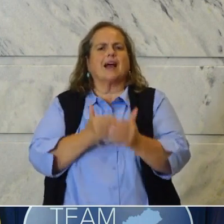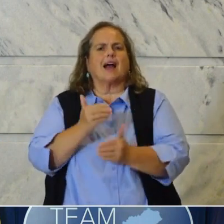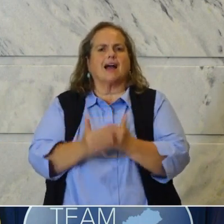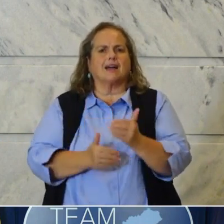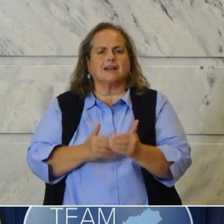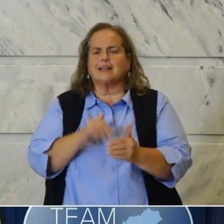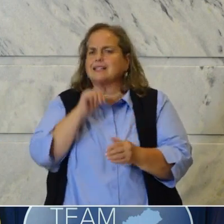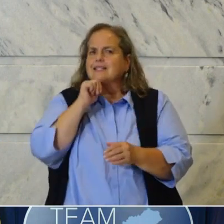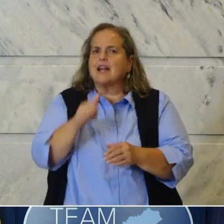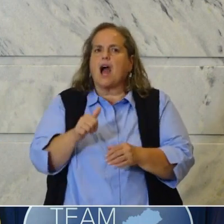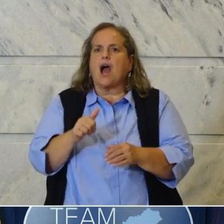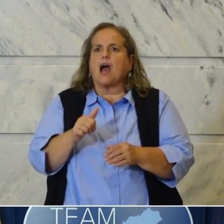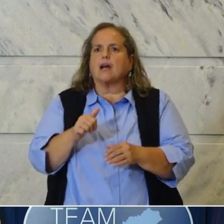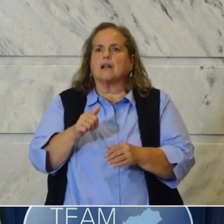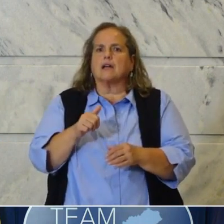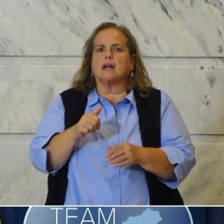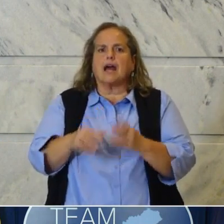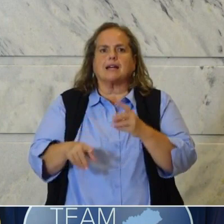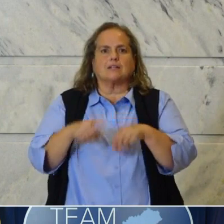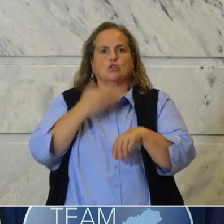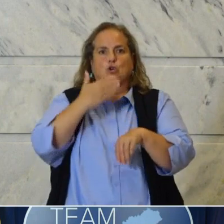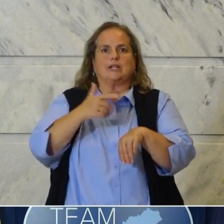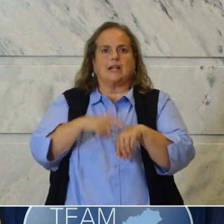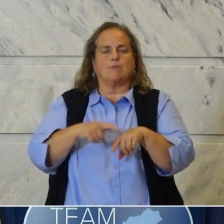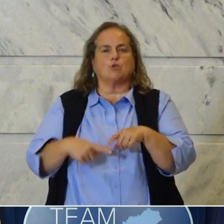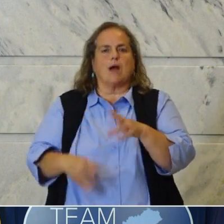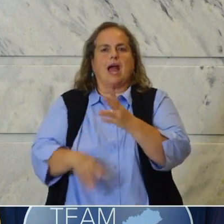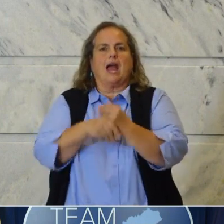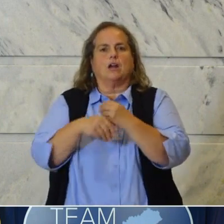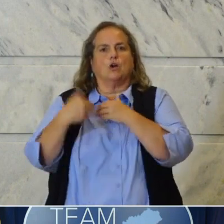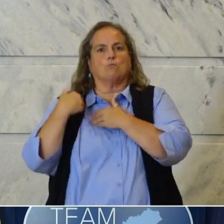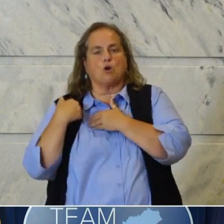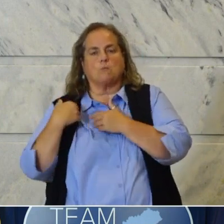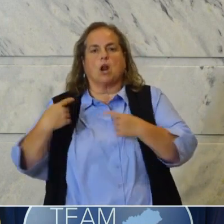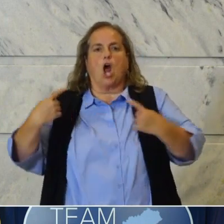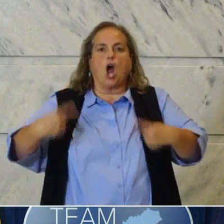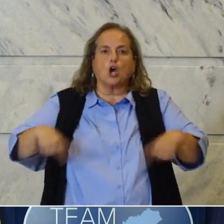burdens, arguments and friction among ourselves. But if you see people